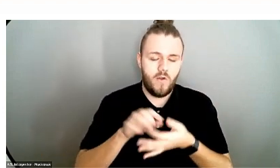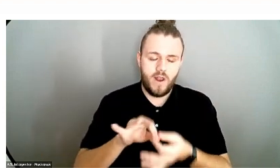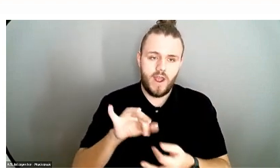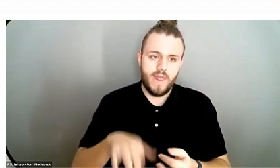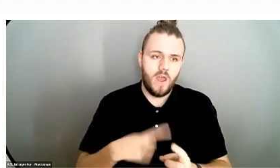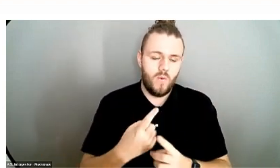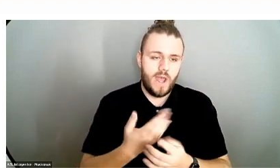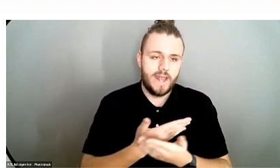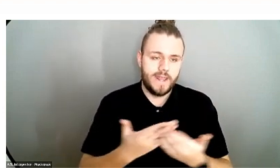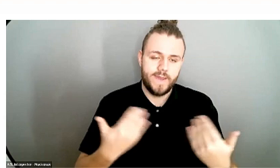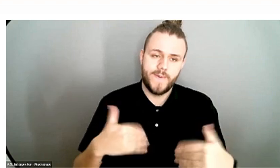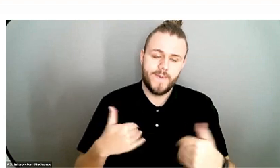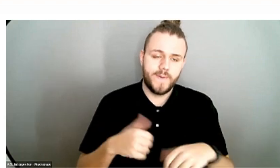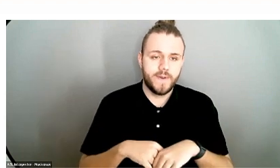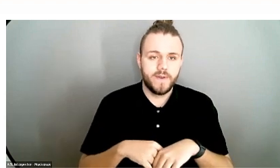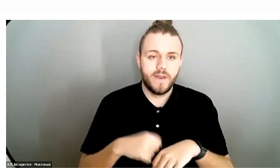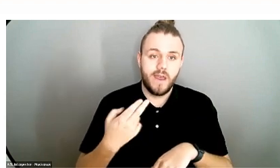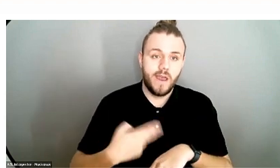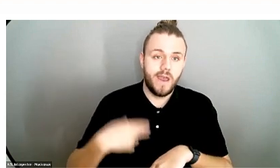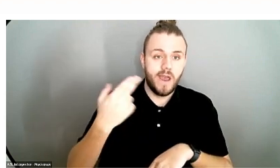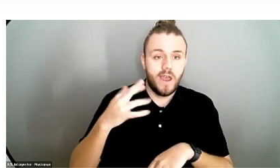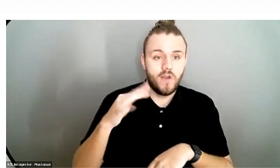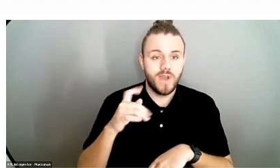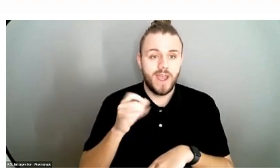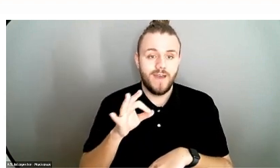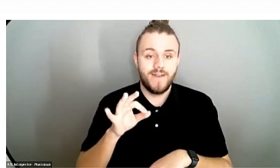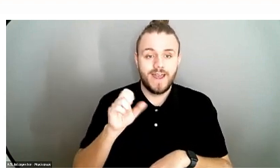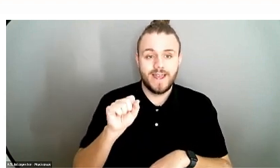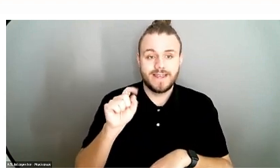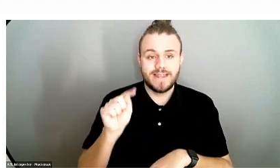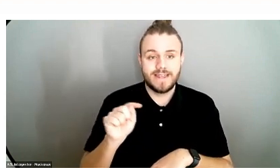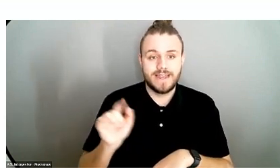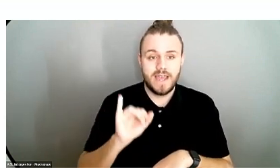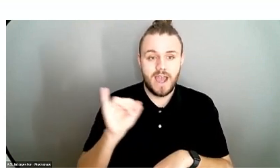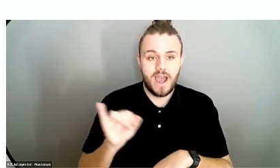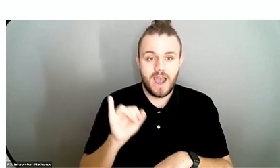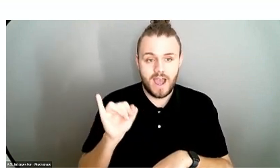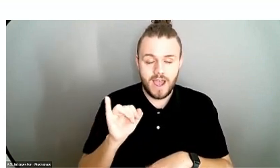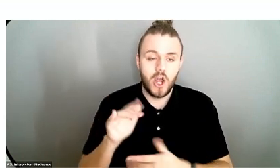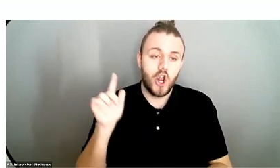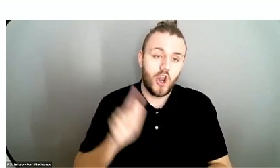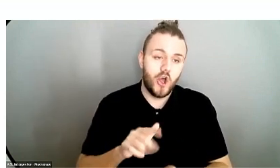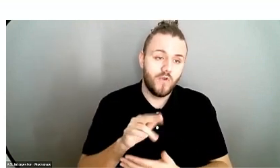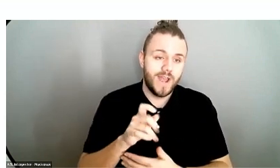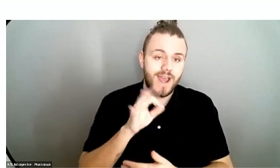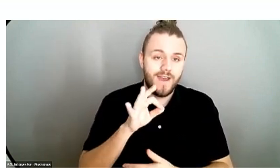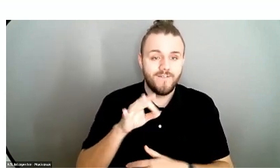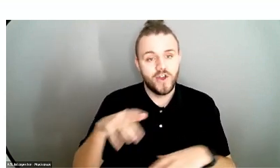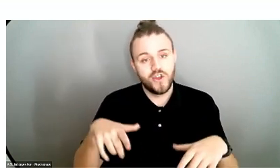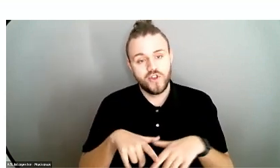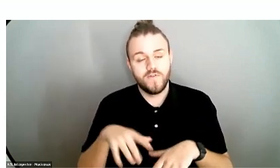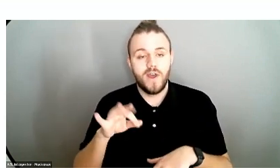There are higher rates of sexually transmitted infection, lower rates of cervical and breast cancer screening.